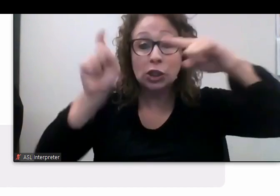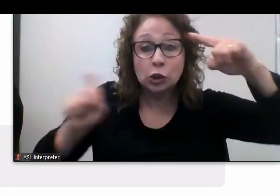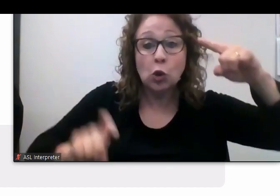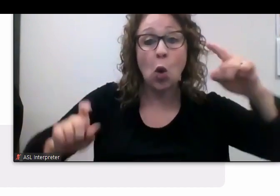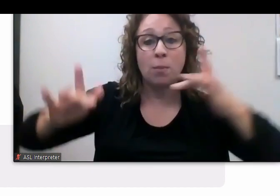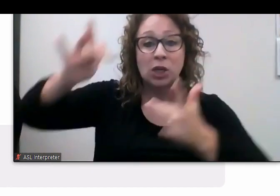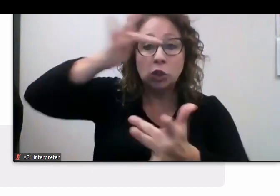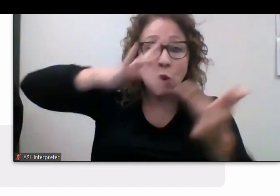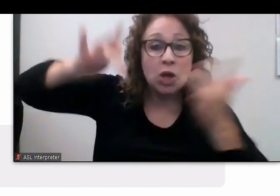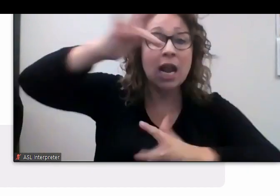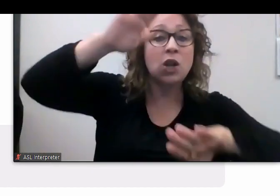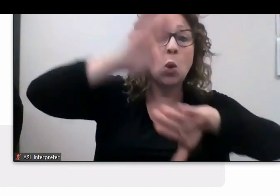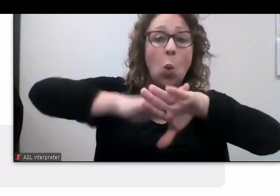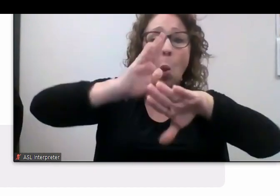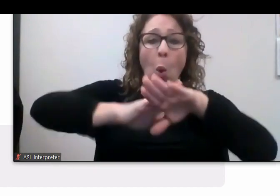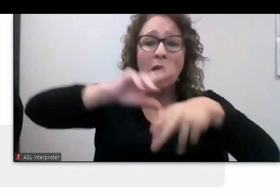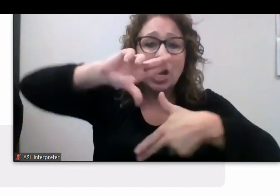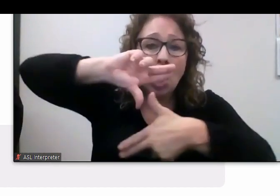hurricanes and ice storms